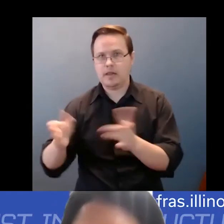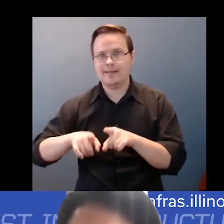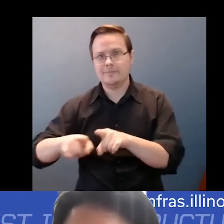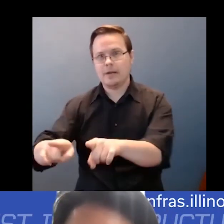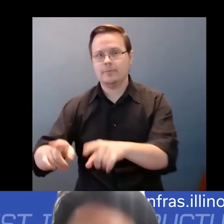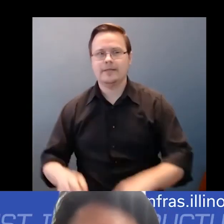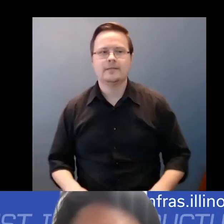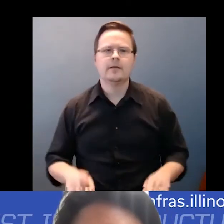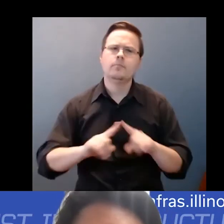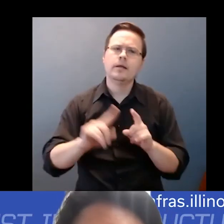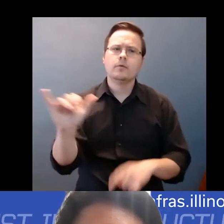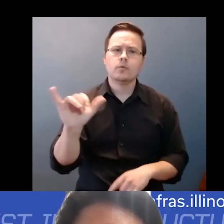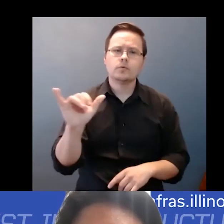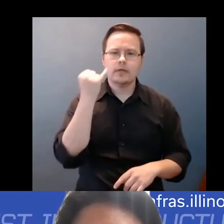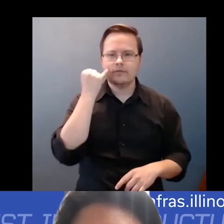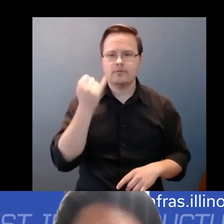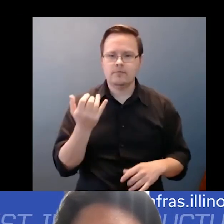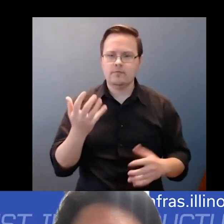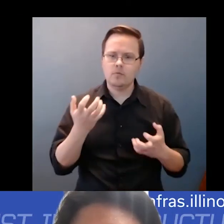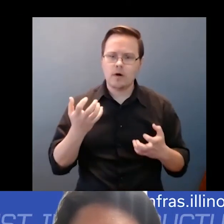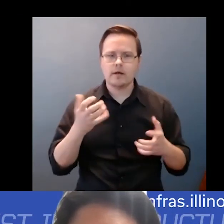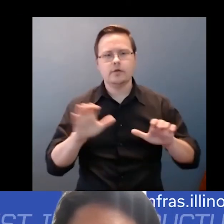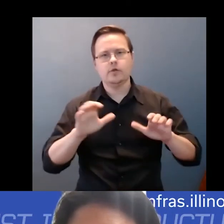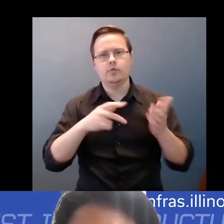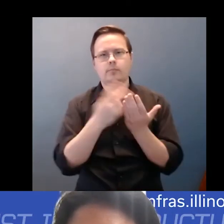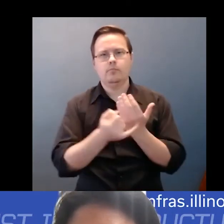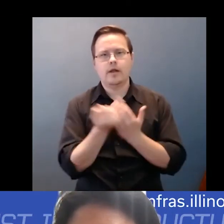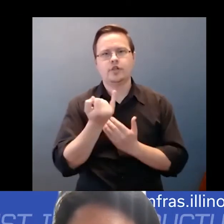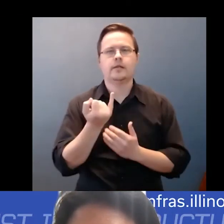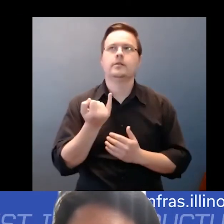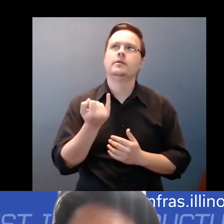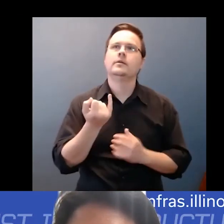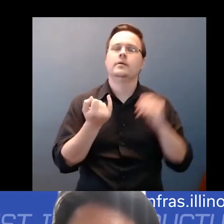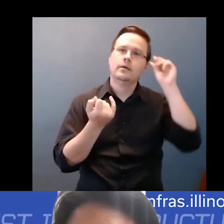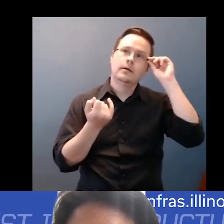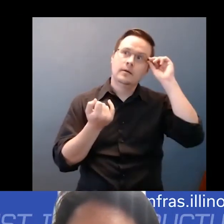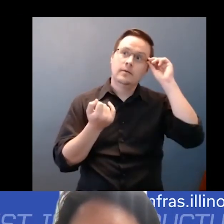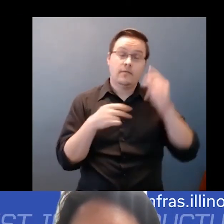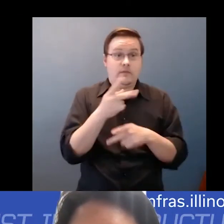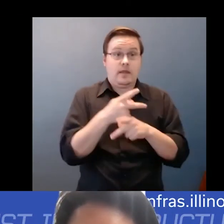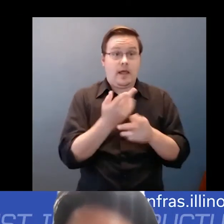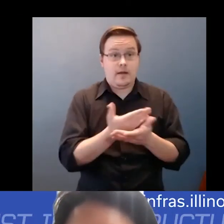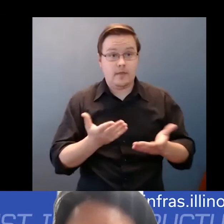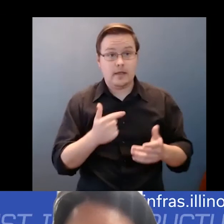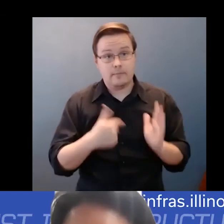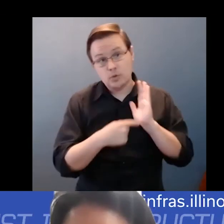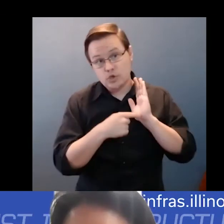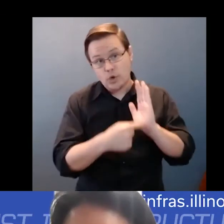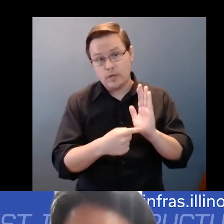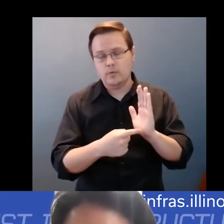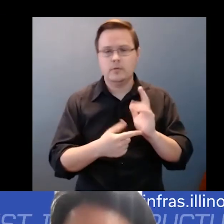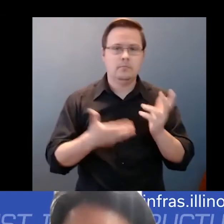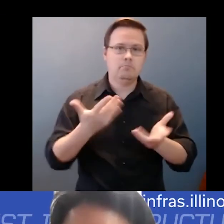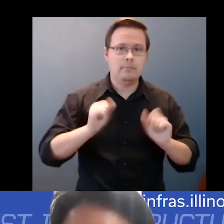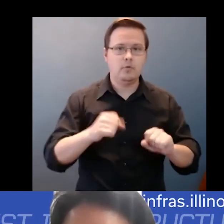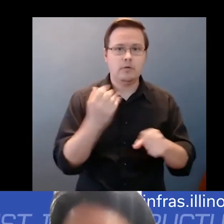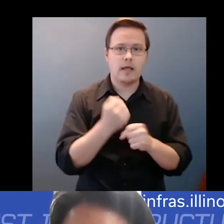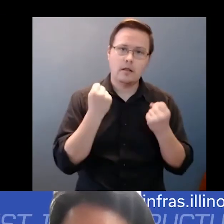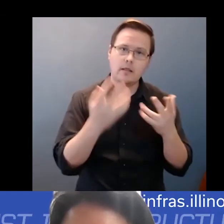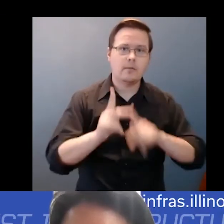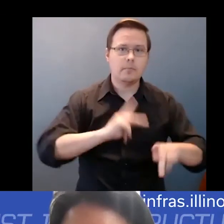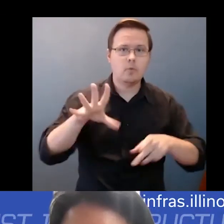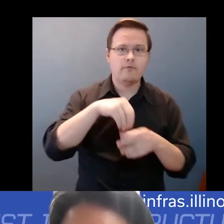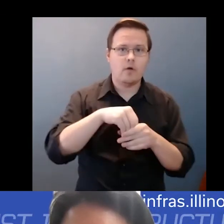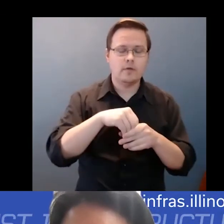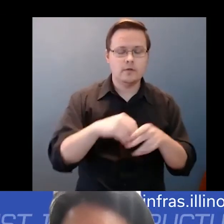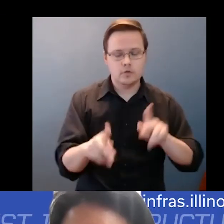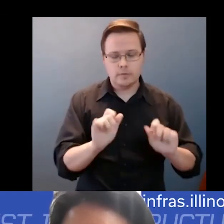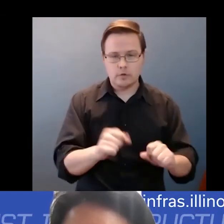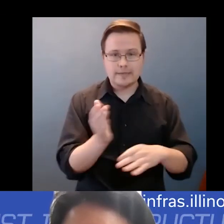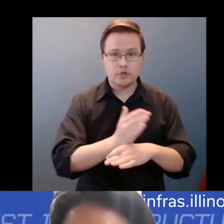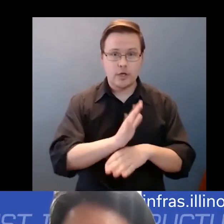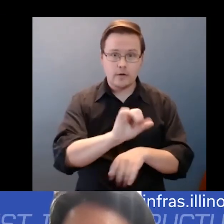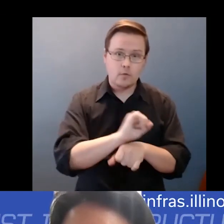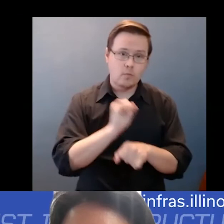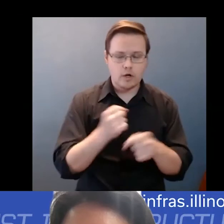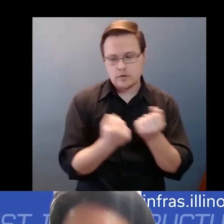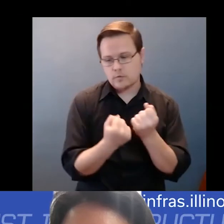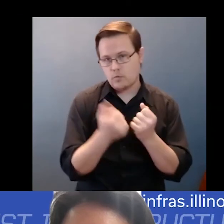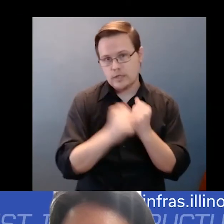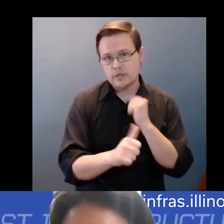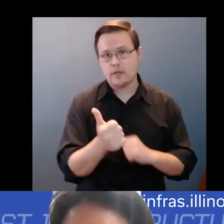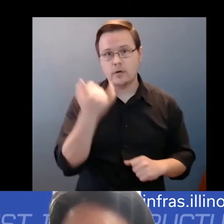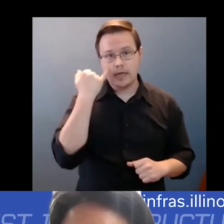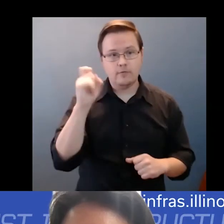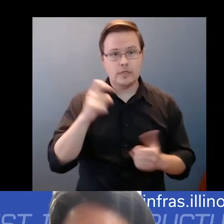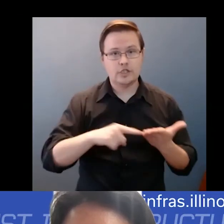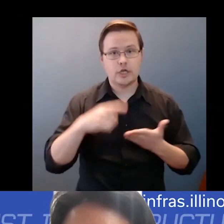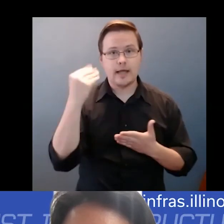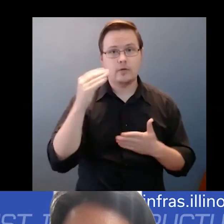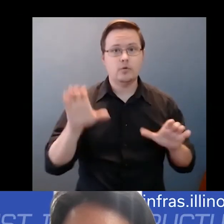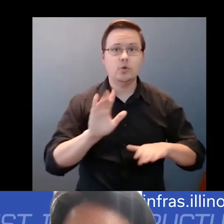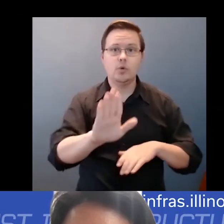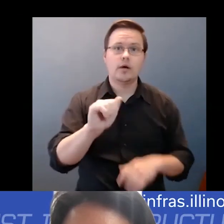track plans. But also, you know, if you, if you want to do a project of the kinds of things that I've been showing you like, maybe you can get lots of people involved and so people can share the work and support each other and like if you need to check